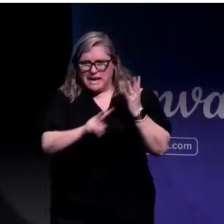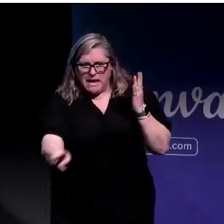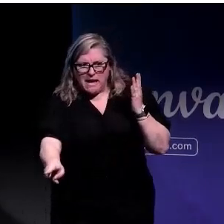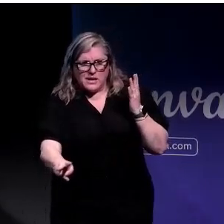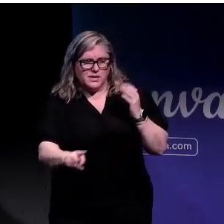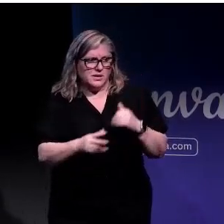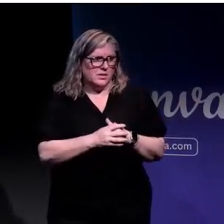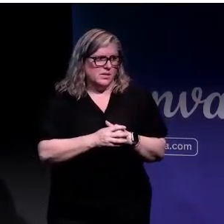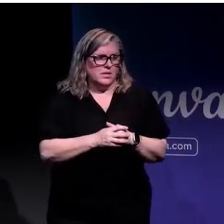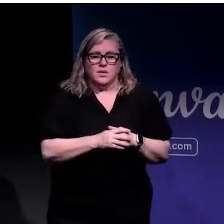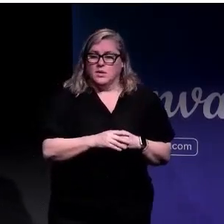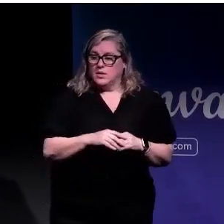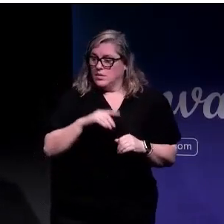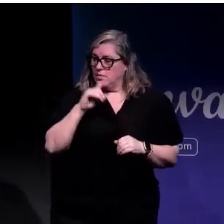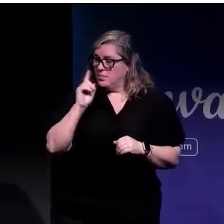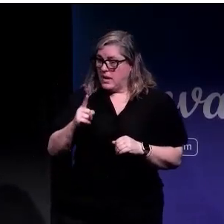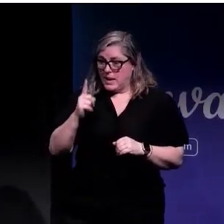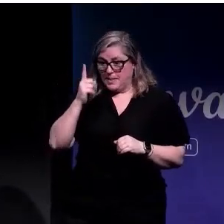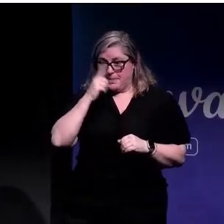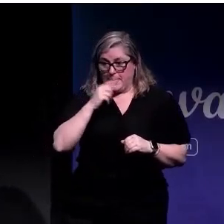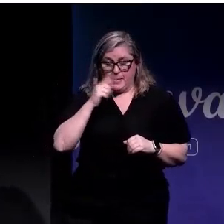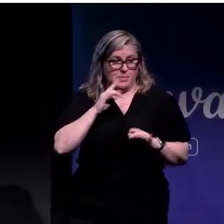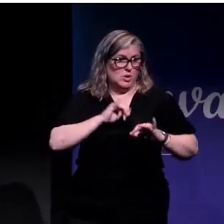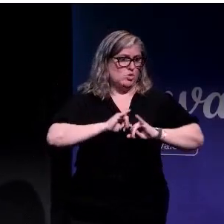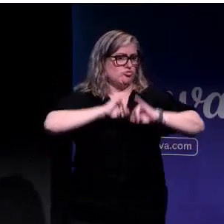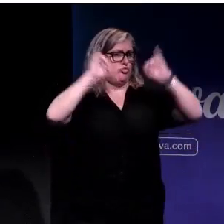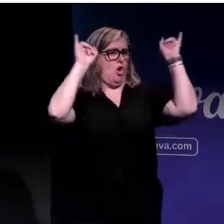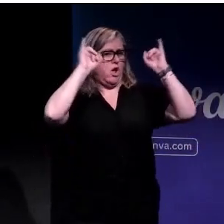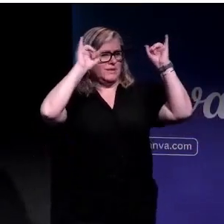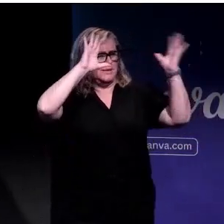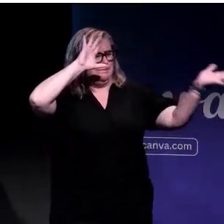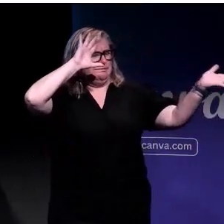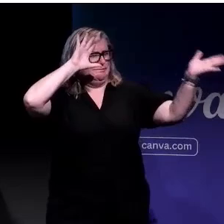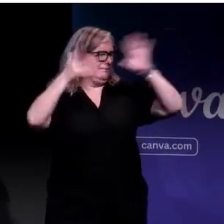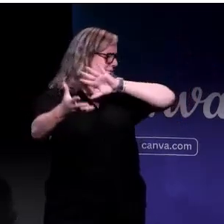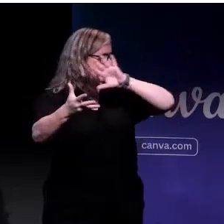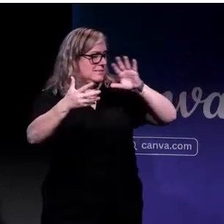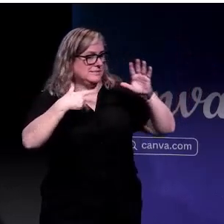But we found that if people are in crisis, that scanning might look